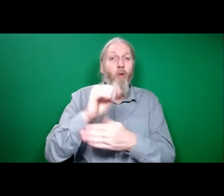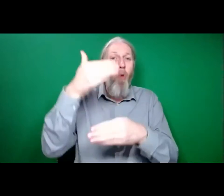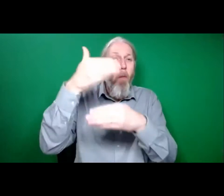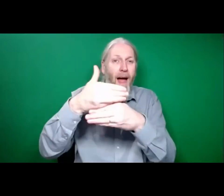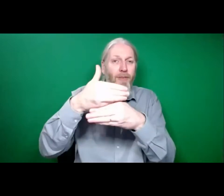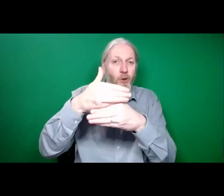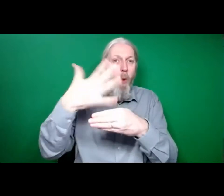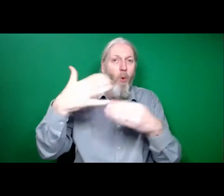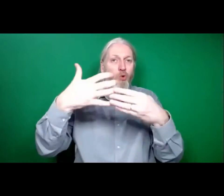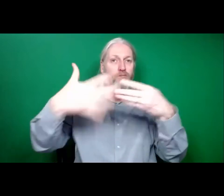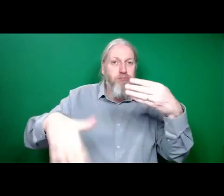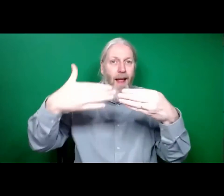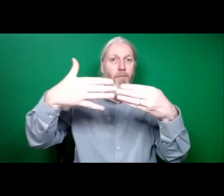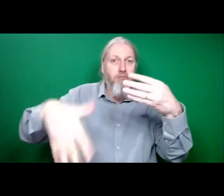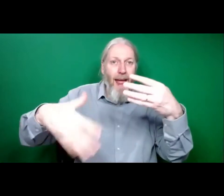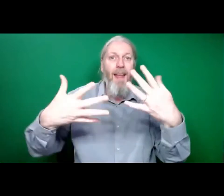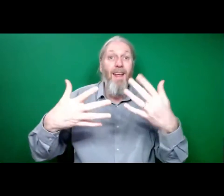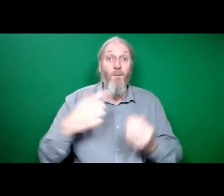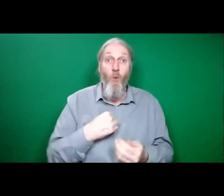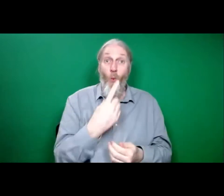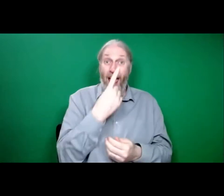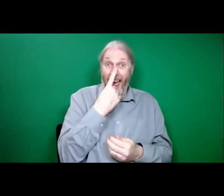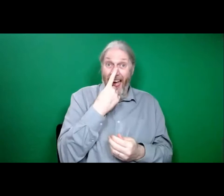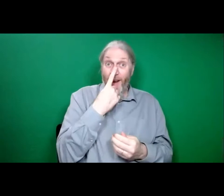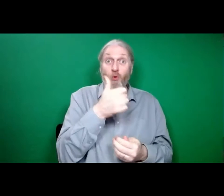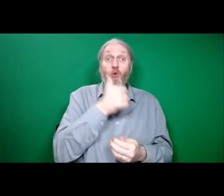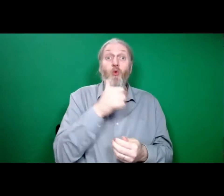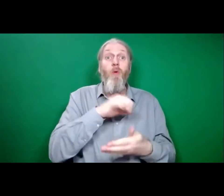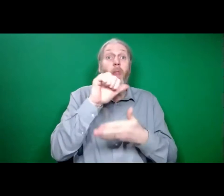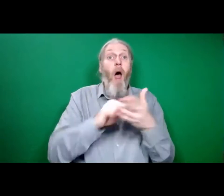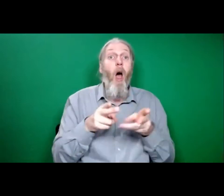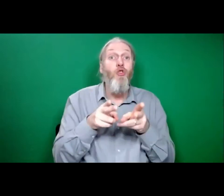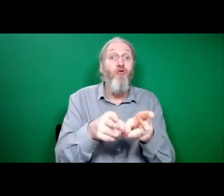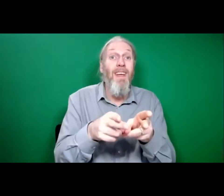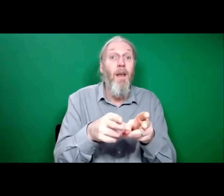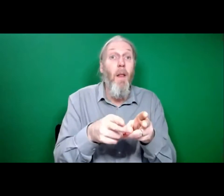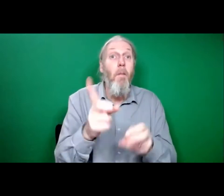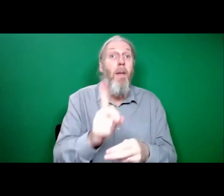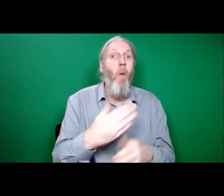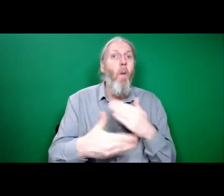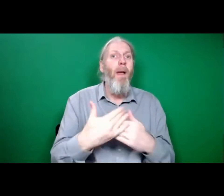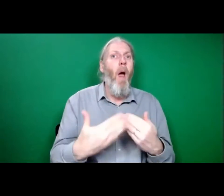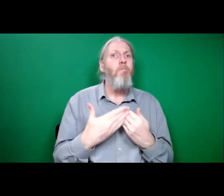out there. We did some very specific outreach work going out to meet communities and organisations and working with